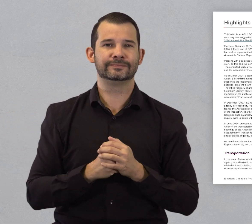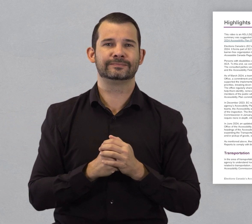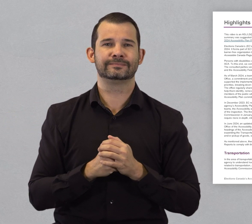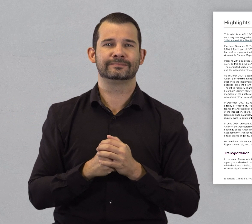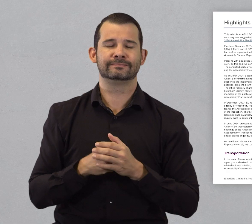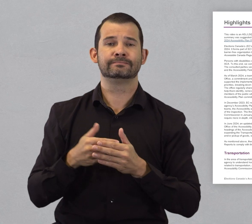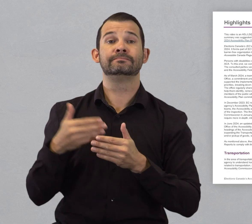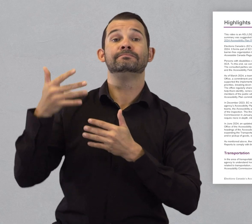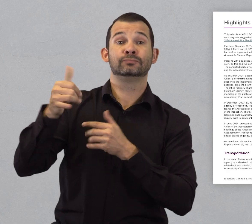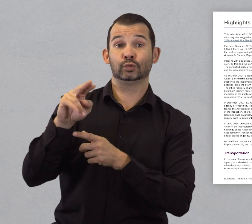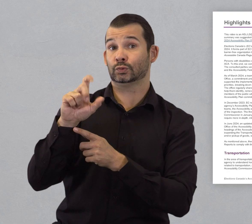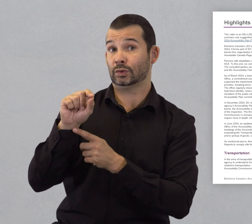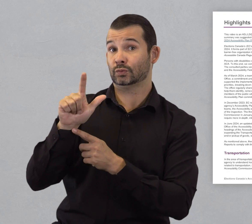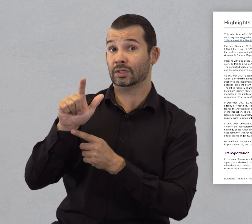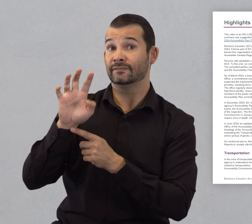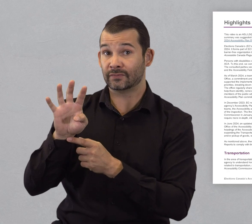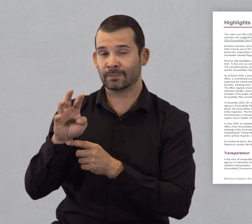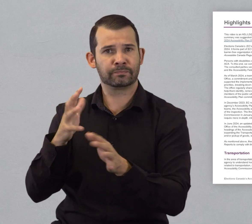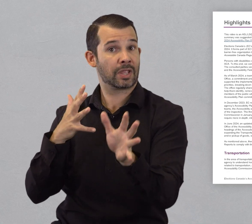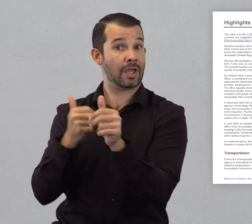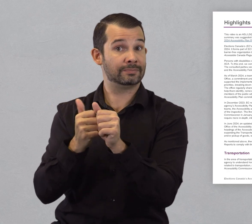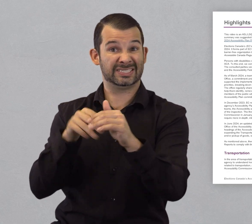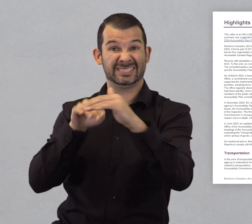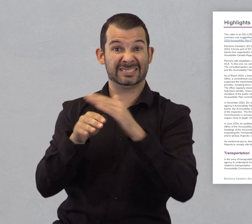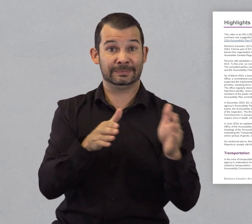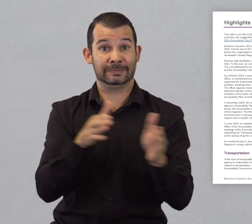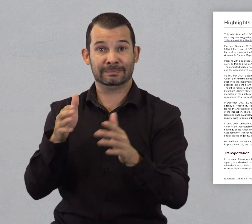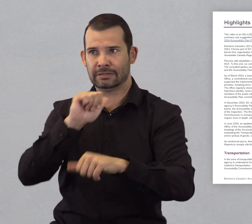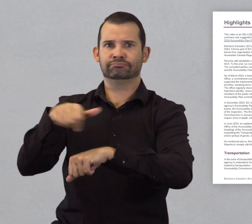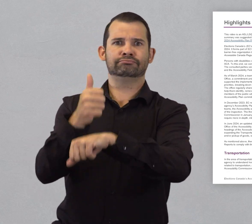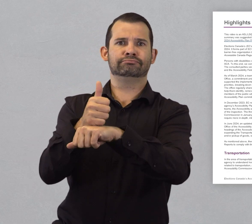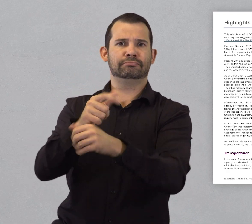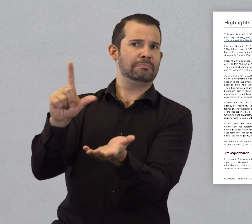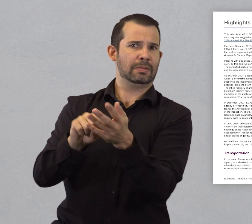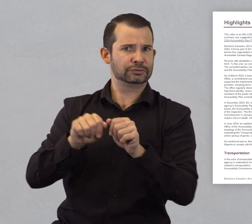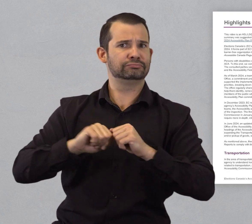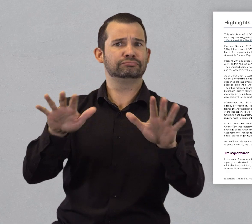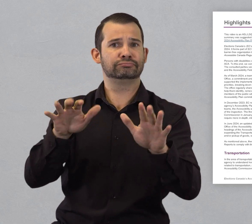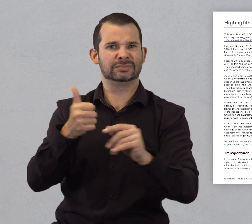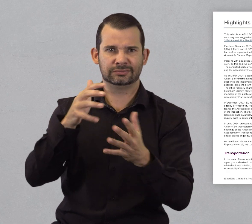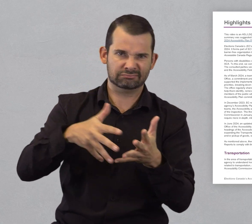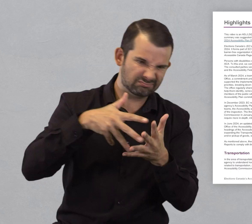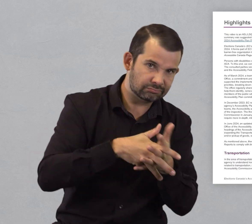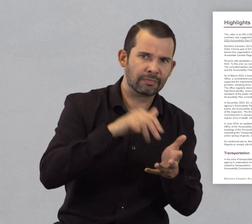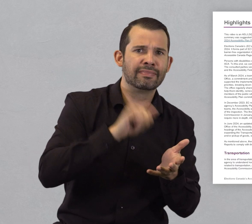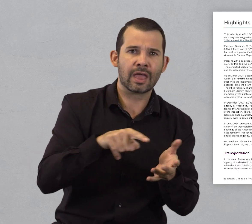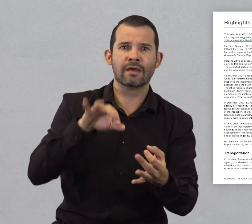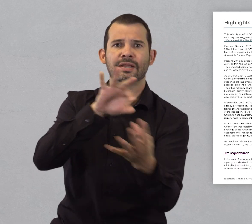In June 2024, an updated Accessibility Plan was published that integrates the feedback provided